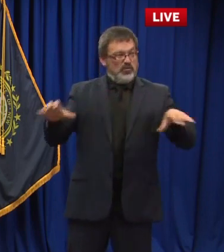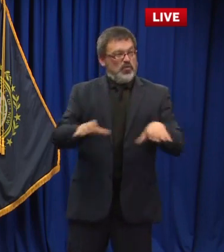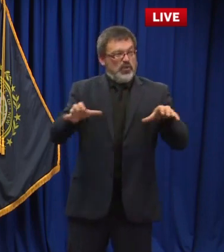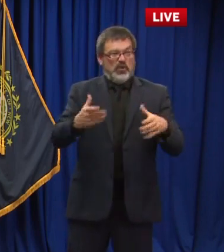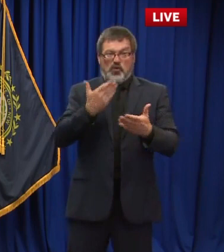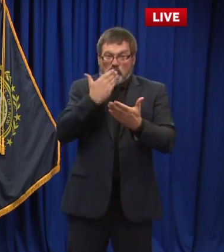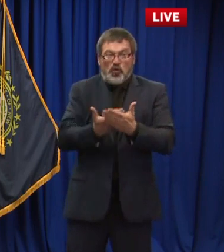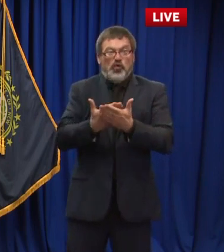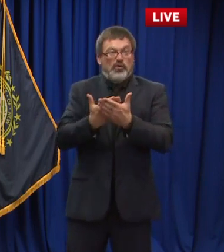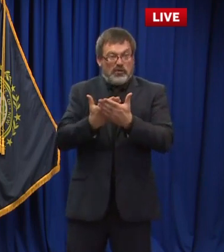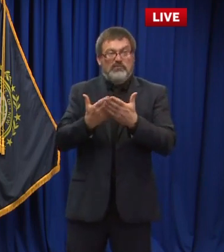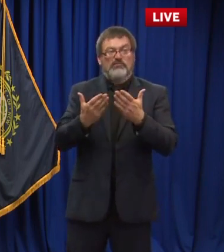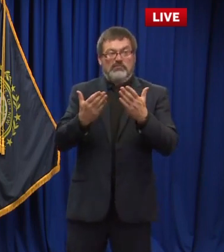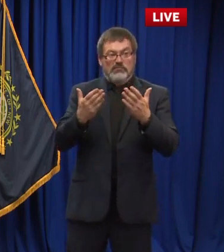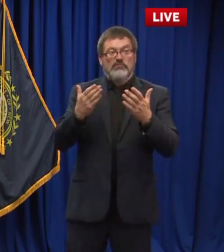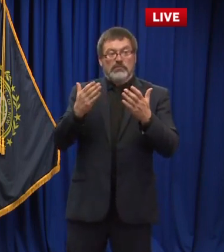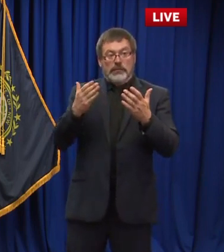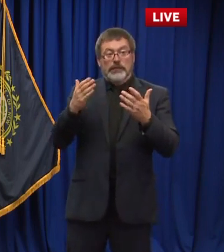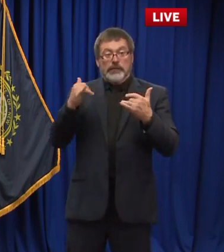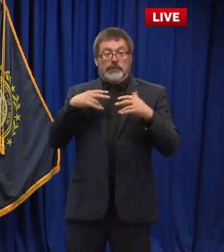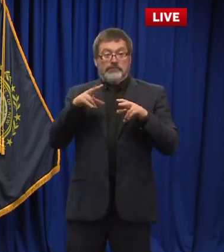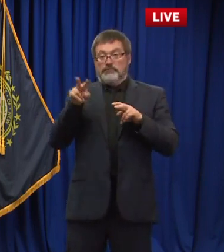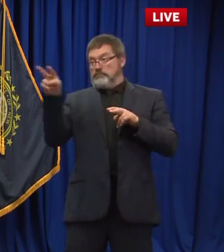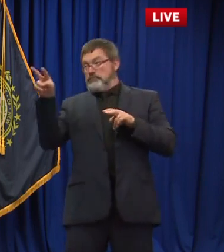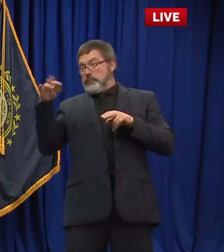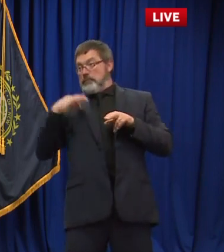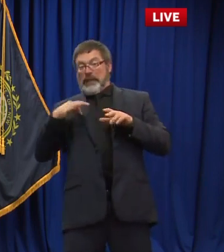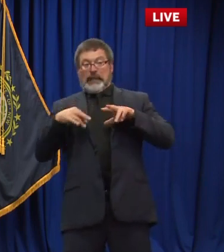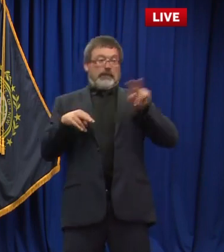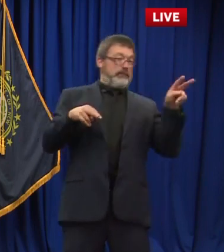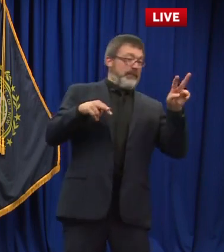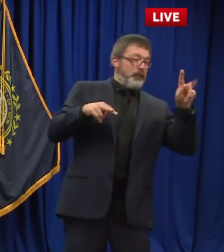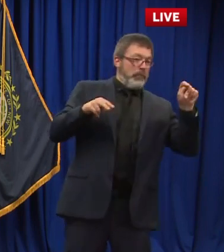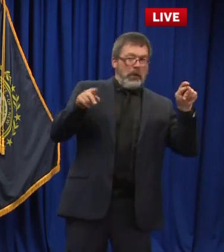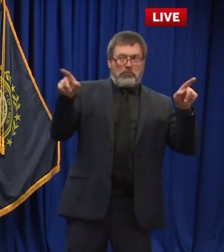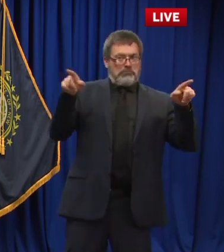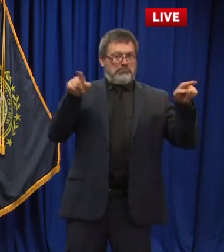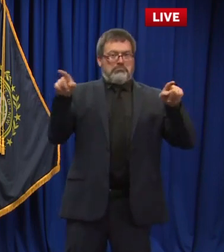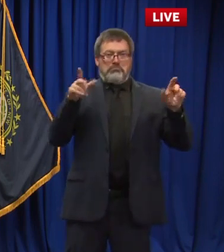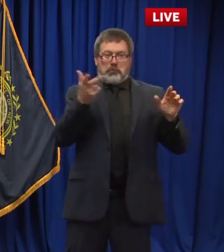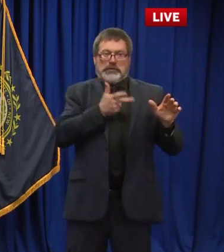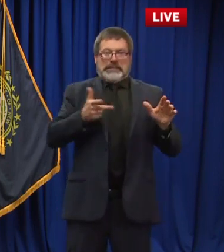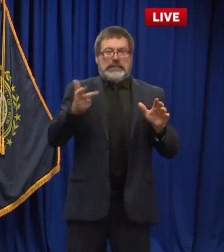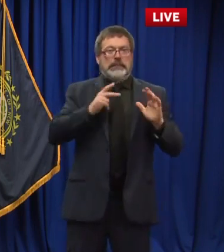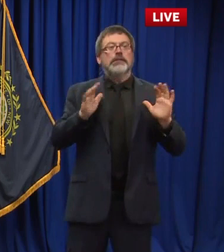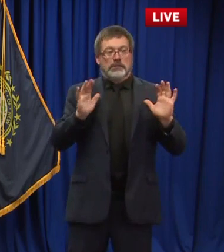THEY CONTINUED TO SHOW A GOOD TREND, AS DO THE NUMBERS IN SURROUNDING NEW ENGLAND STATES.